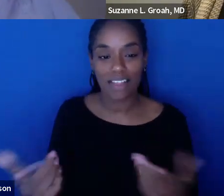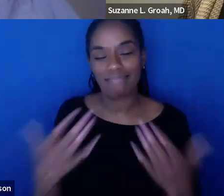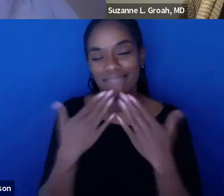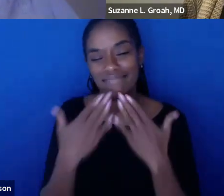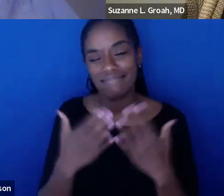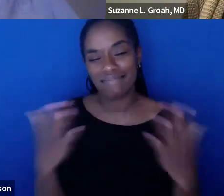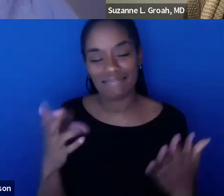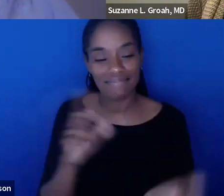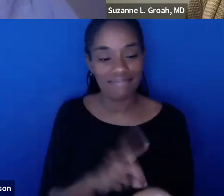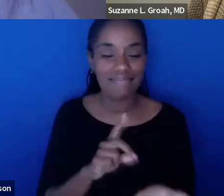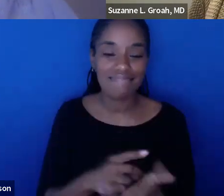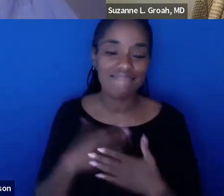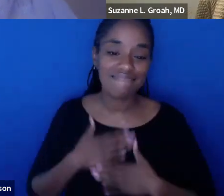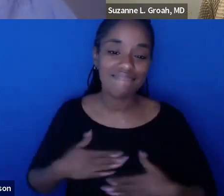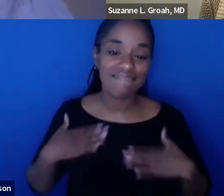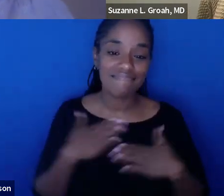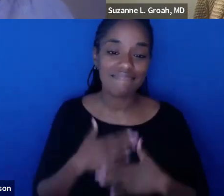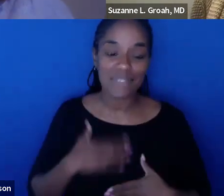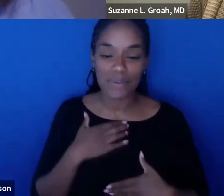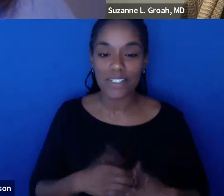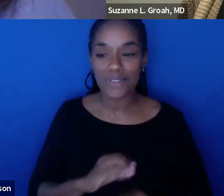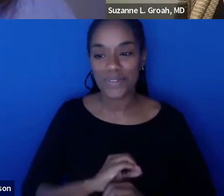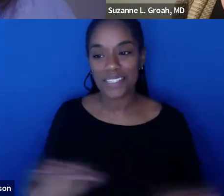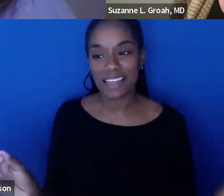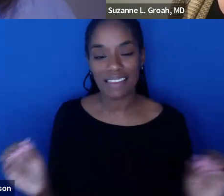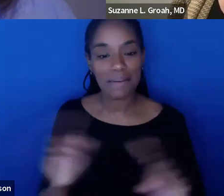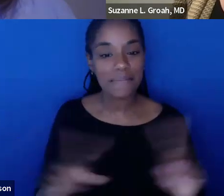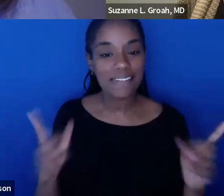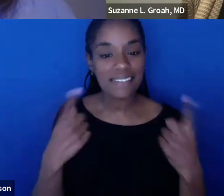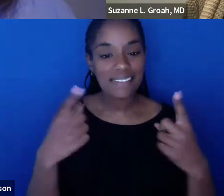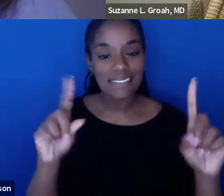it’s just been a delight, and we wish nothing but success in all of your endevours.